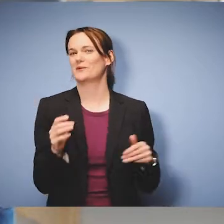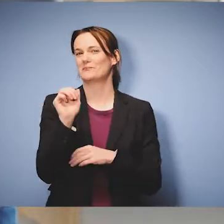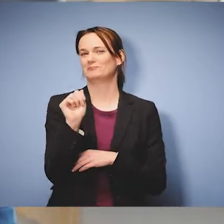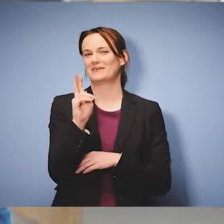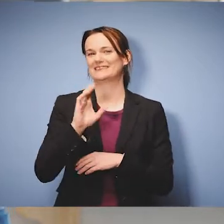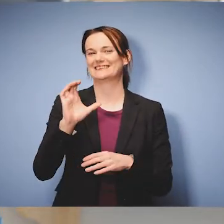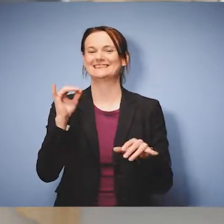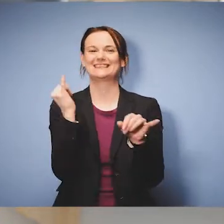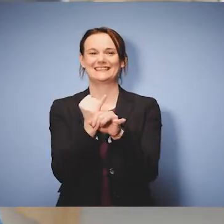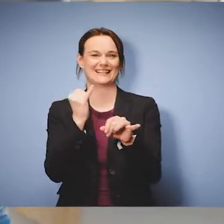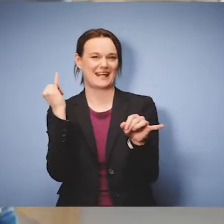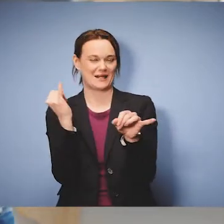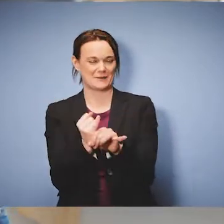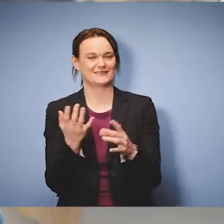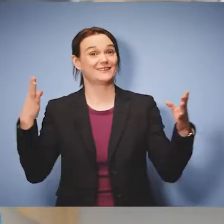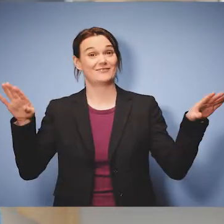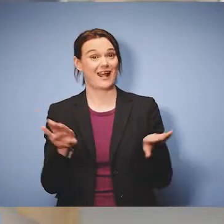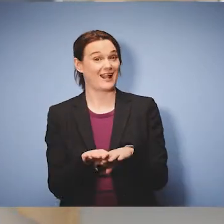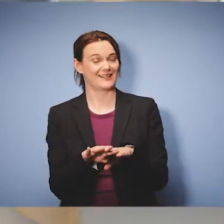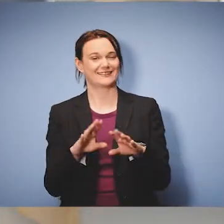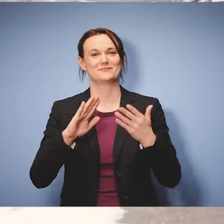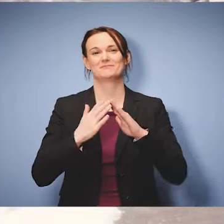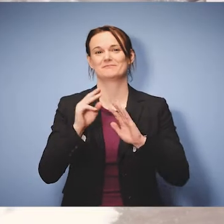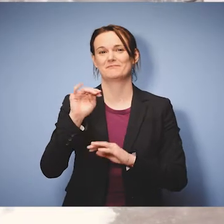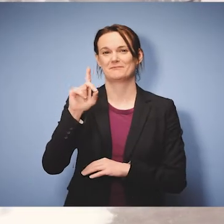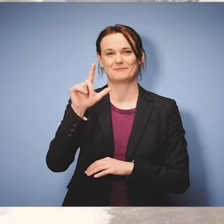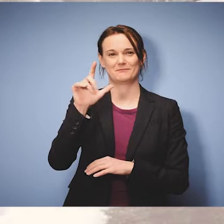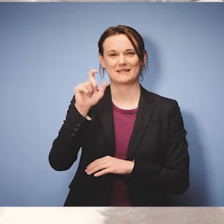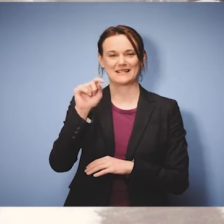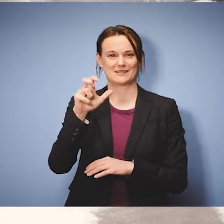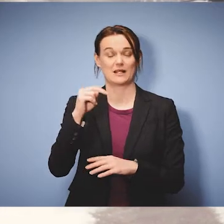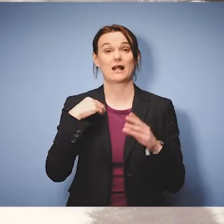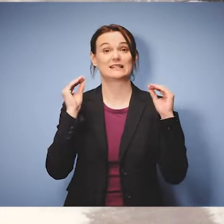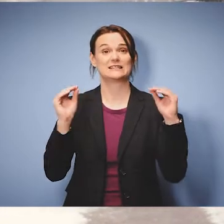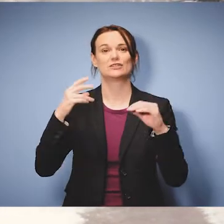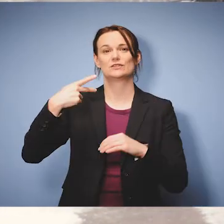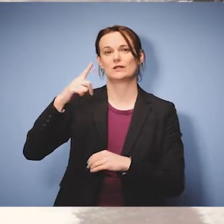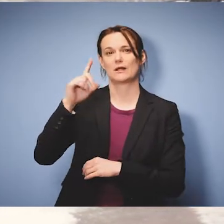We're here at my site today the Annapolis Valley Campus here in Middleton. I'm the plumbing instructor here at the campus